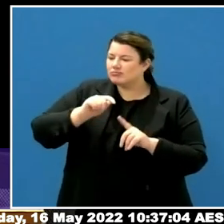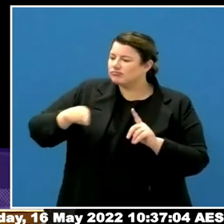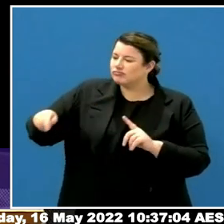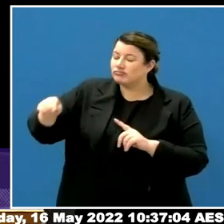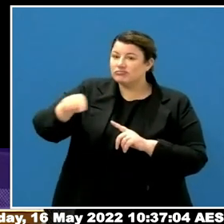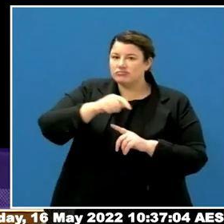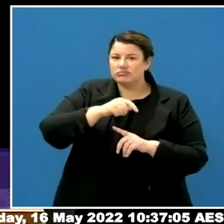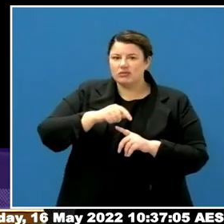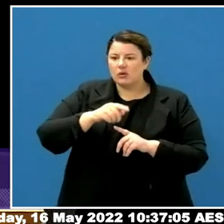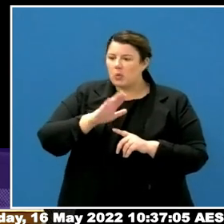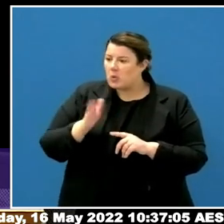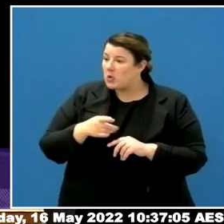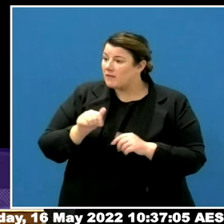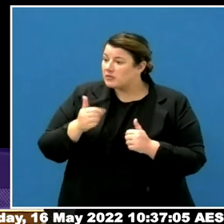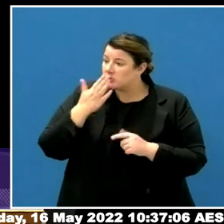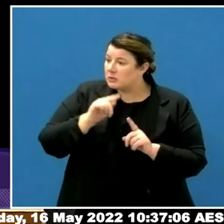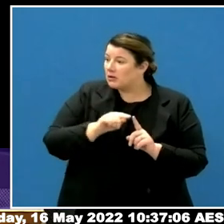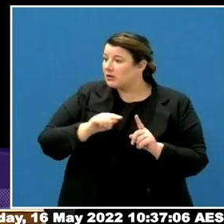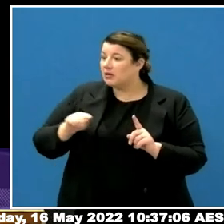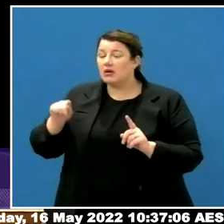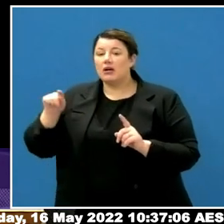on to attend day programs offered by Afford.